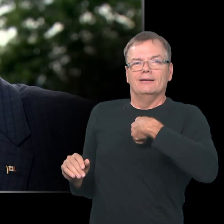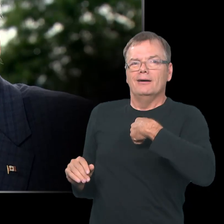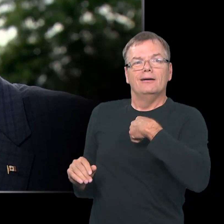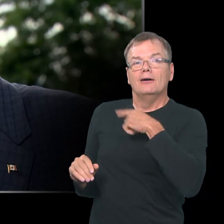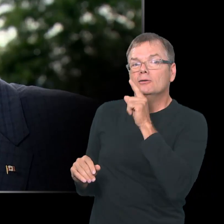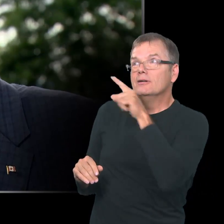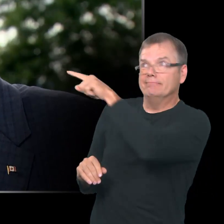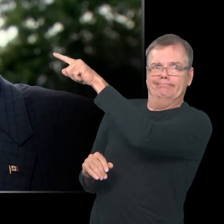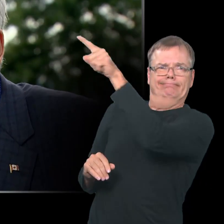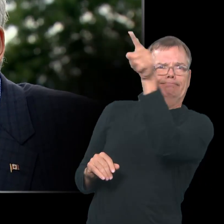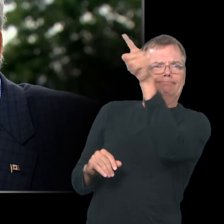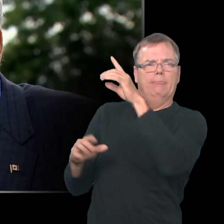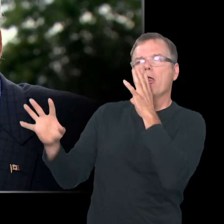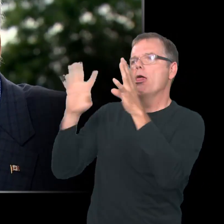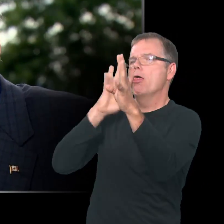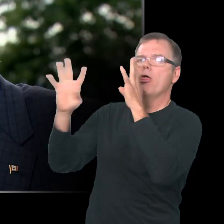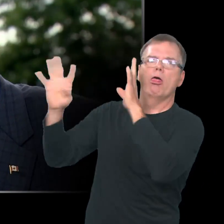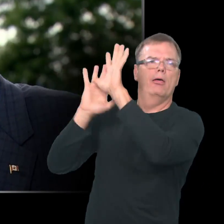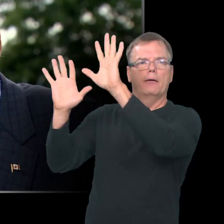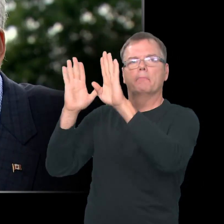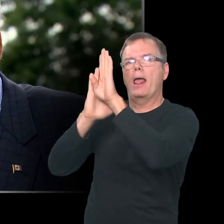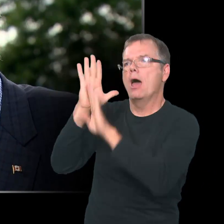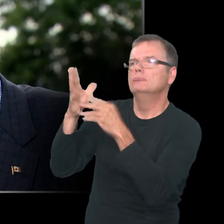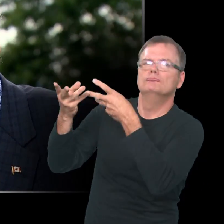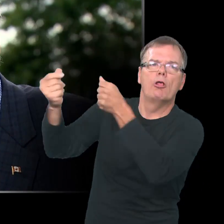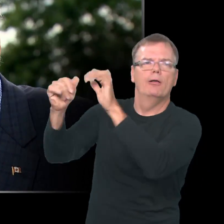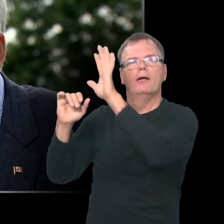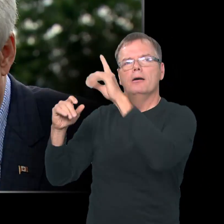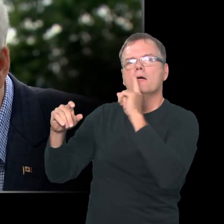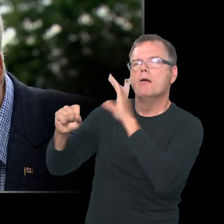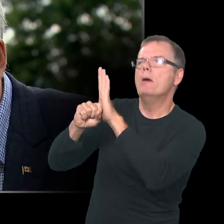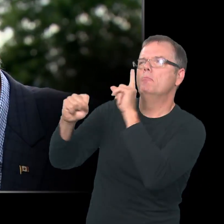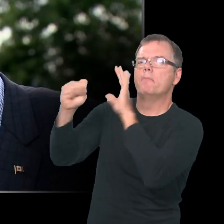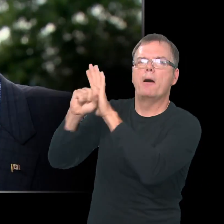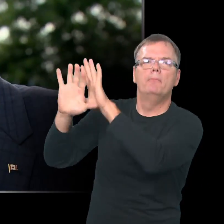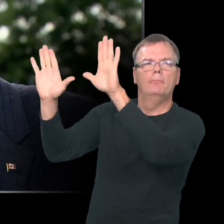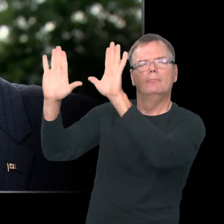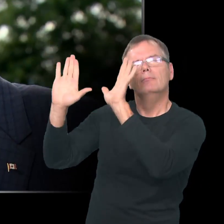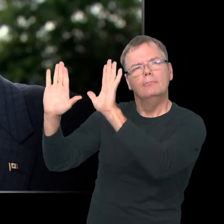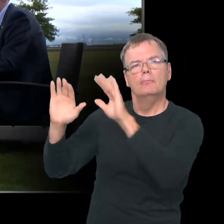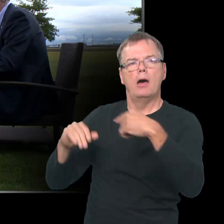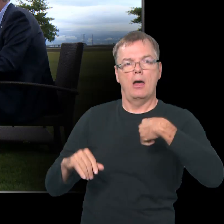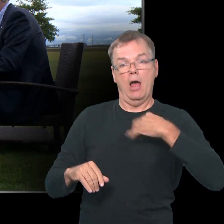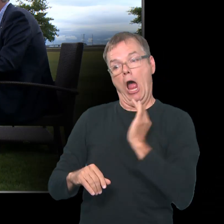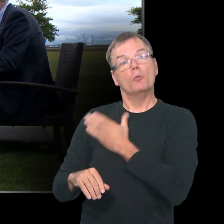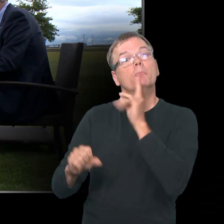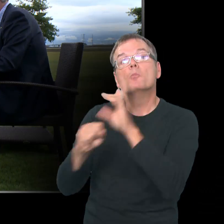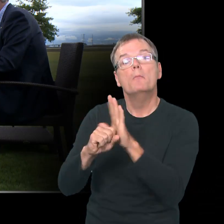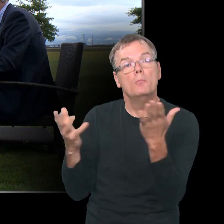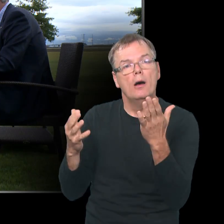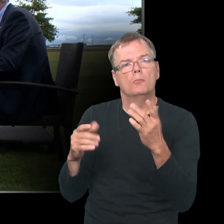Look, Peter, first of all, it's not true that we have made -- the other guys have made tens of billions of promises. We have made large scale promises.